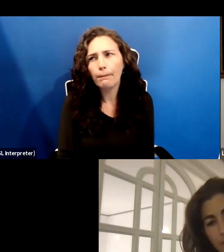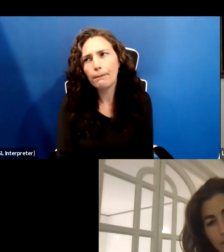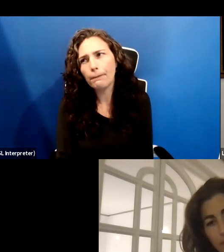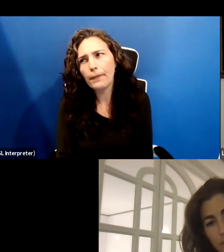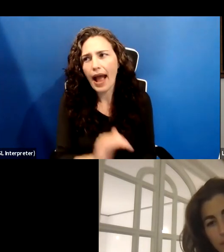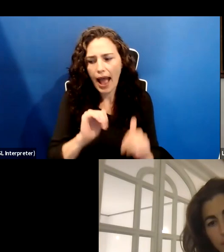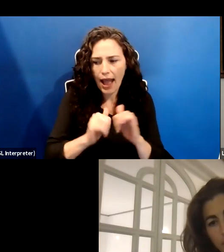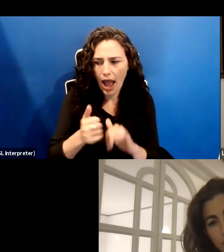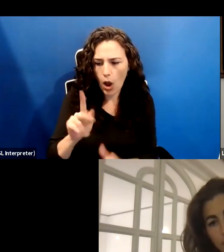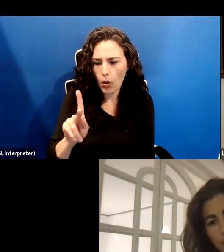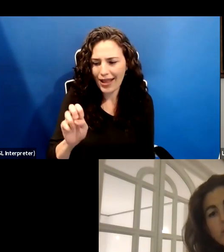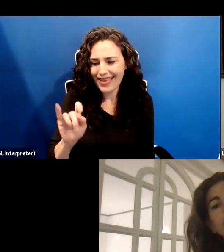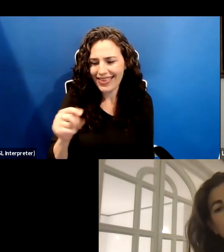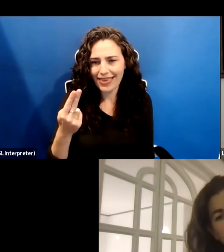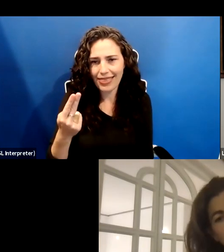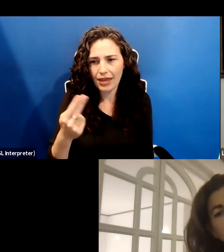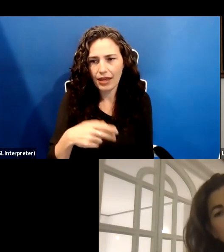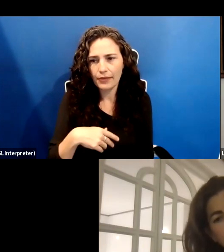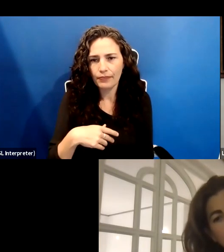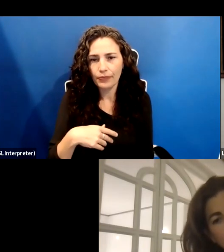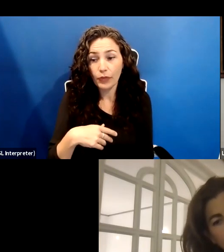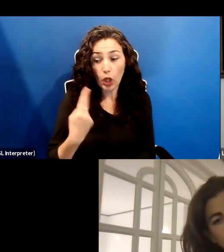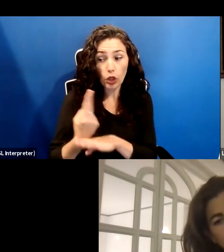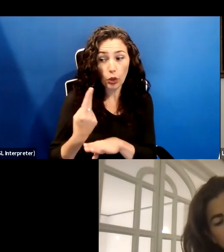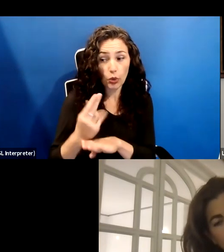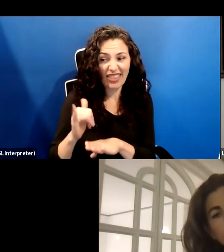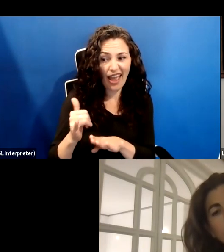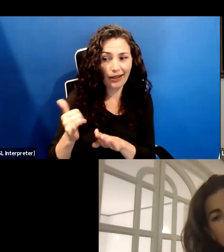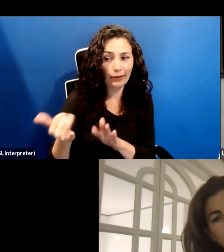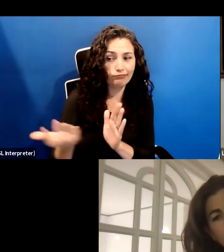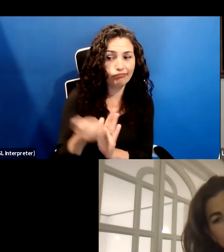use slut but also used it to build his empire, but also manipulated that.